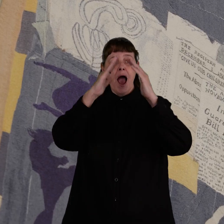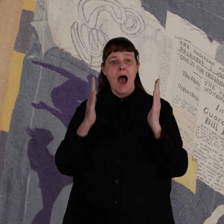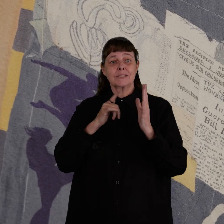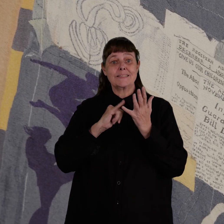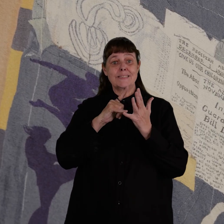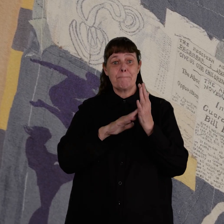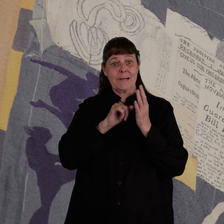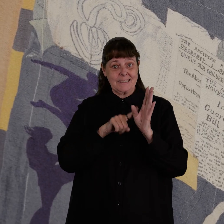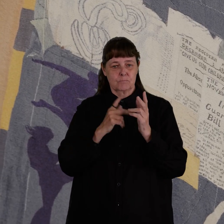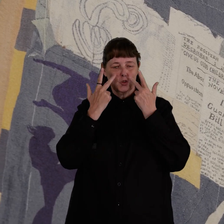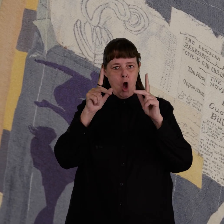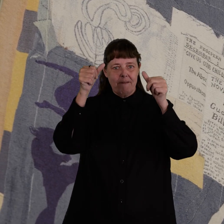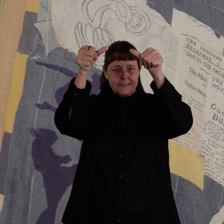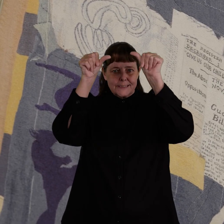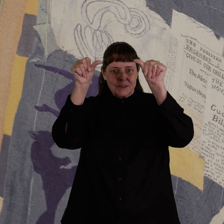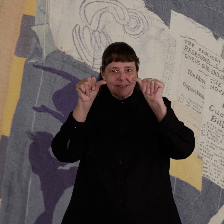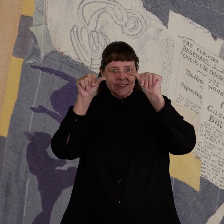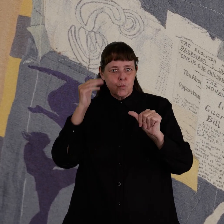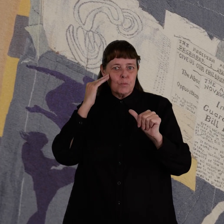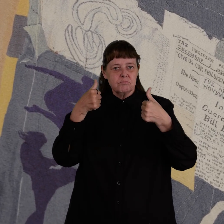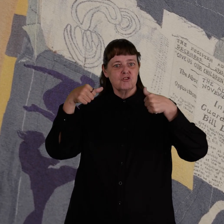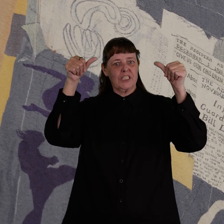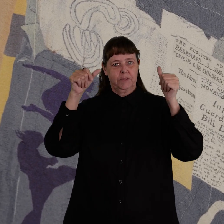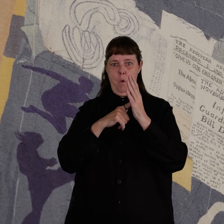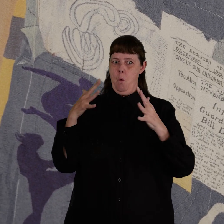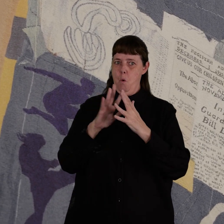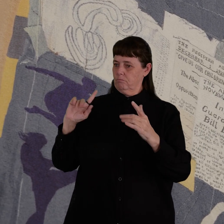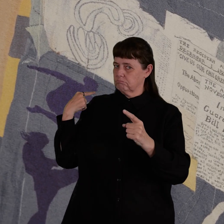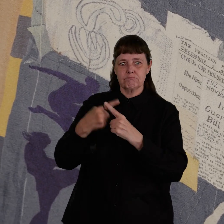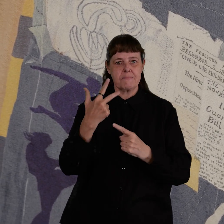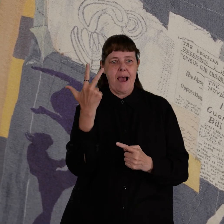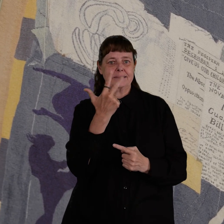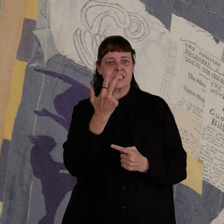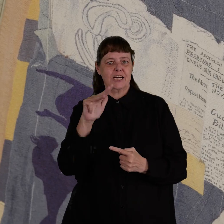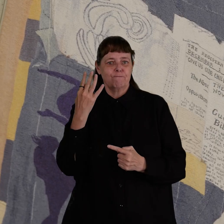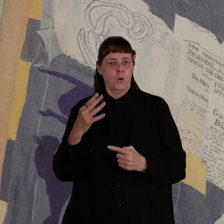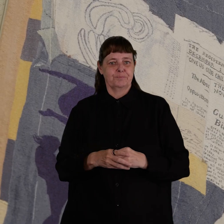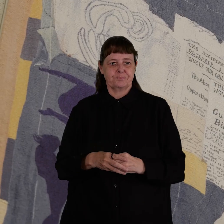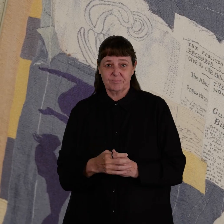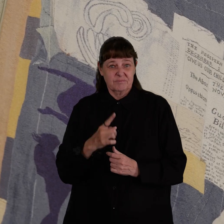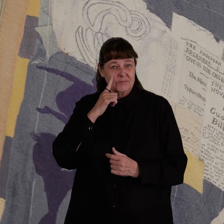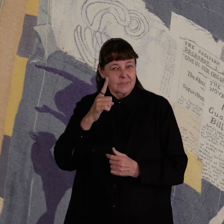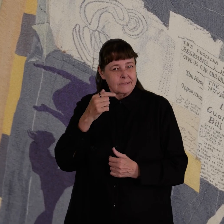achievements in the law since we got the right to vote and the right to run in 1894. You can